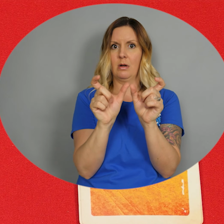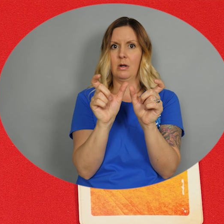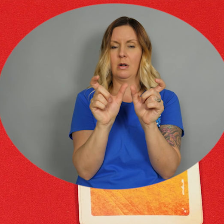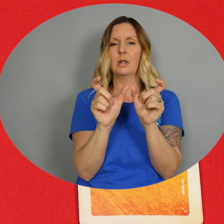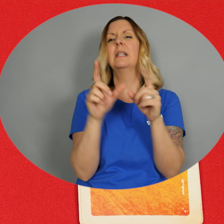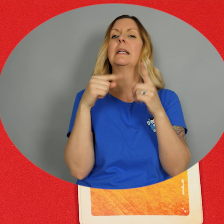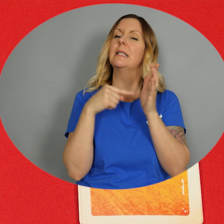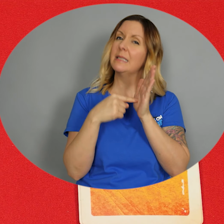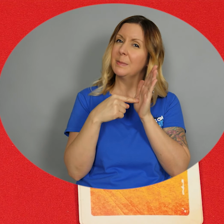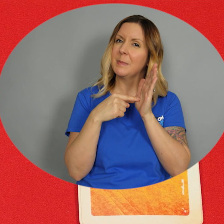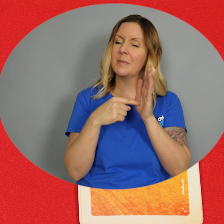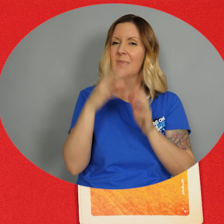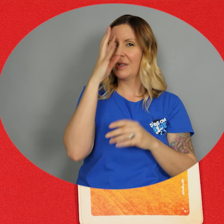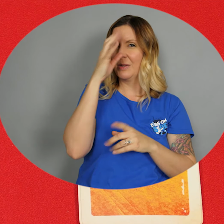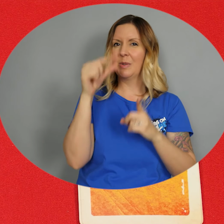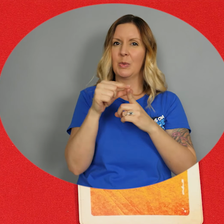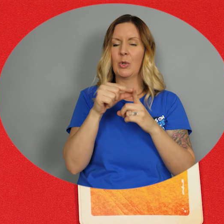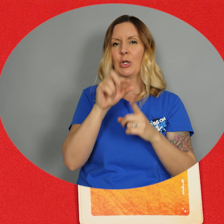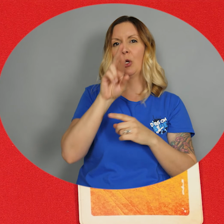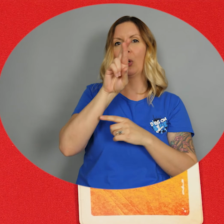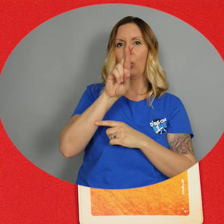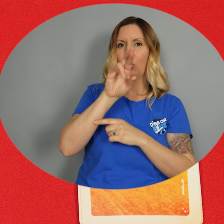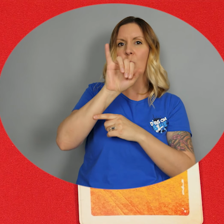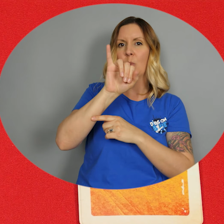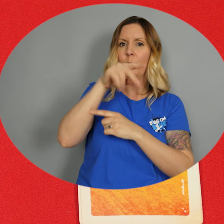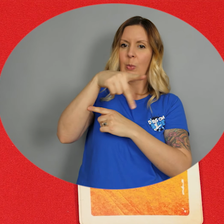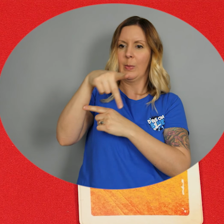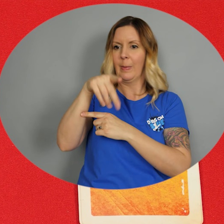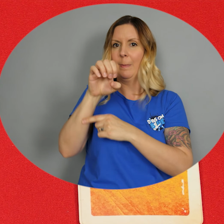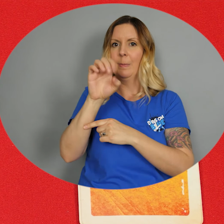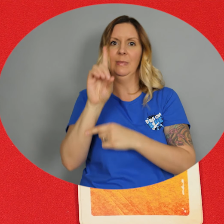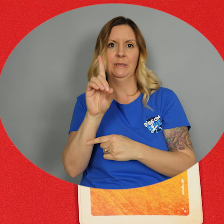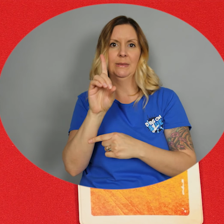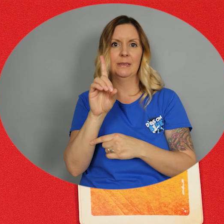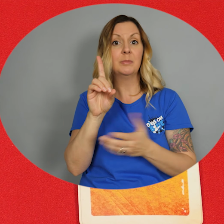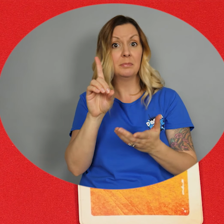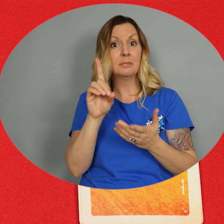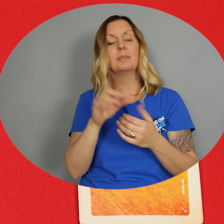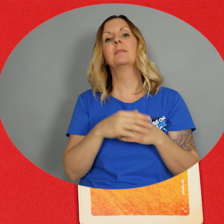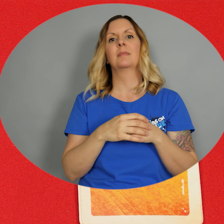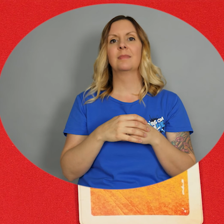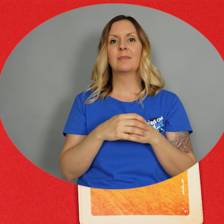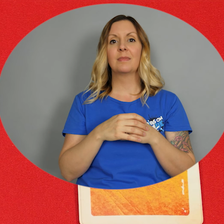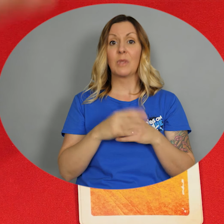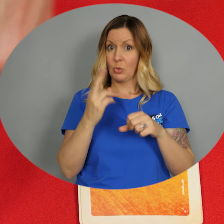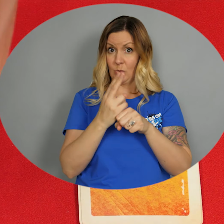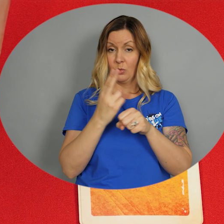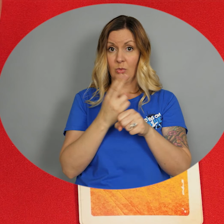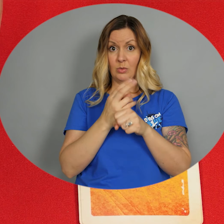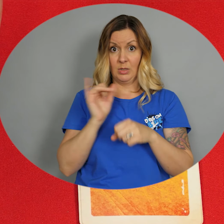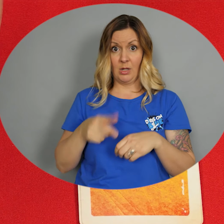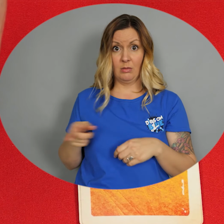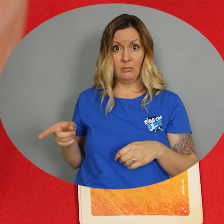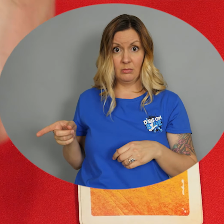each other. For example, if I wanted to spell ripped, r-i-p-p-e-d, I could use this p, as